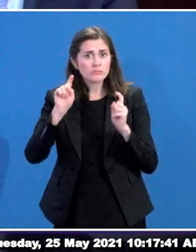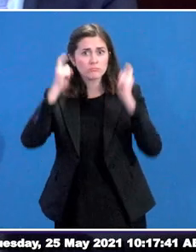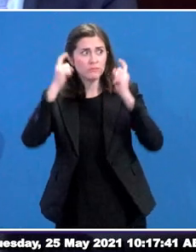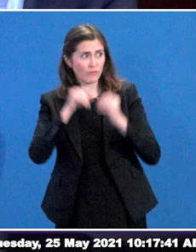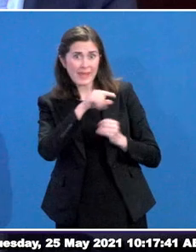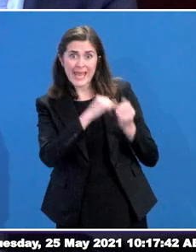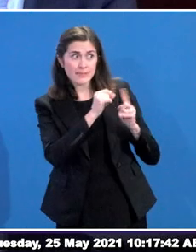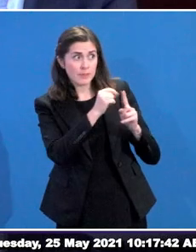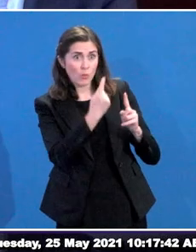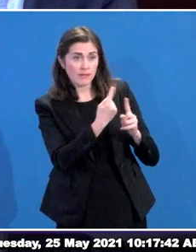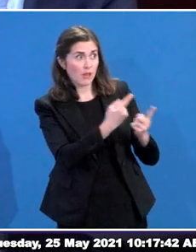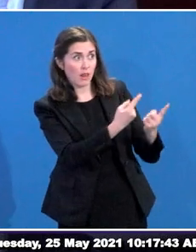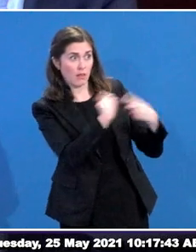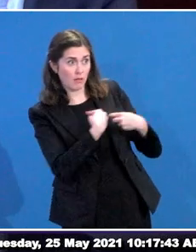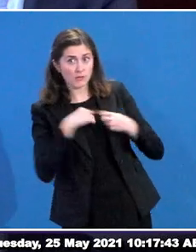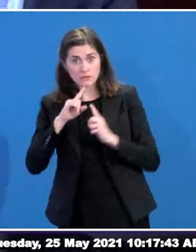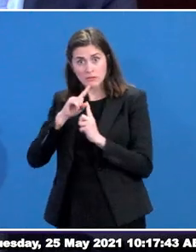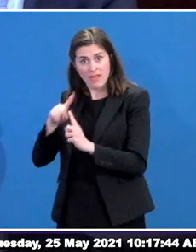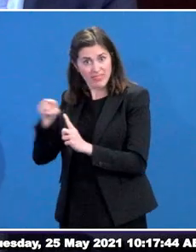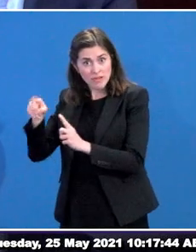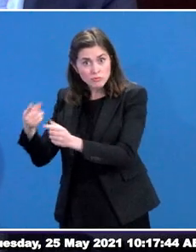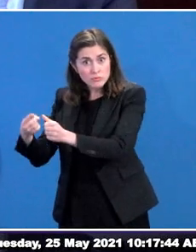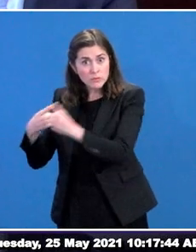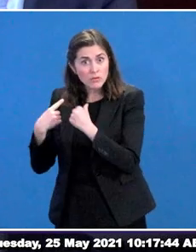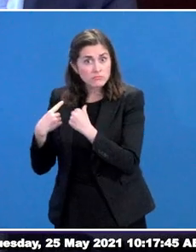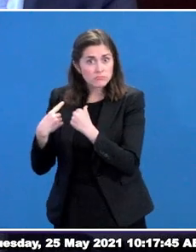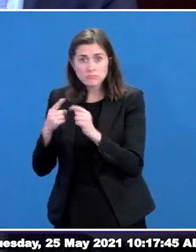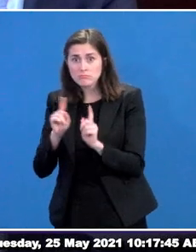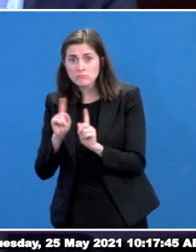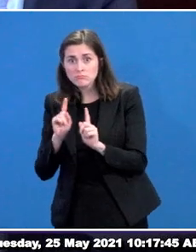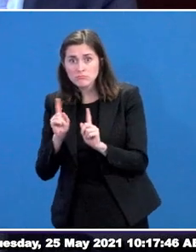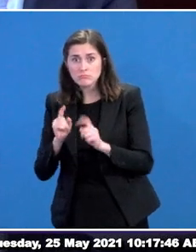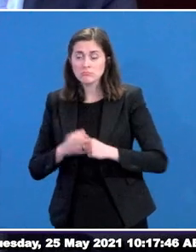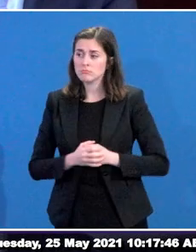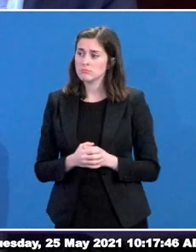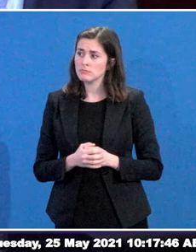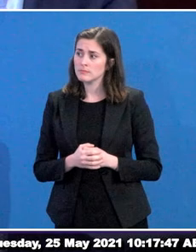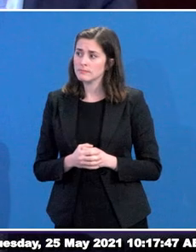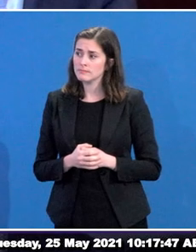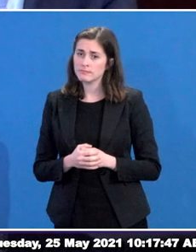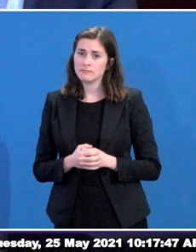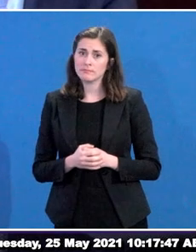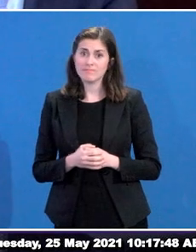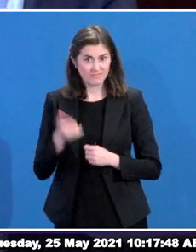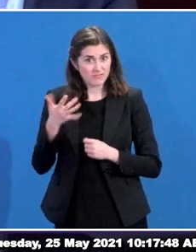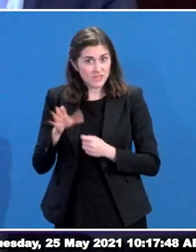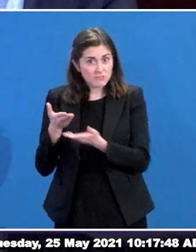to Sunnyfield about SP1's disclosure to you? Did you have a conversation about that?